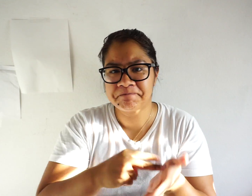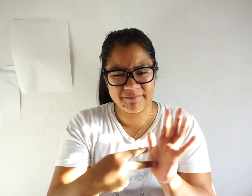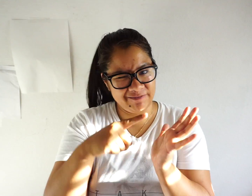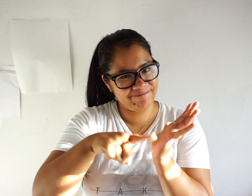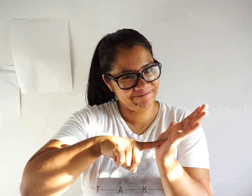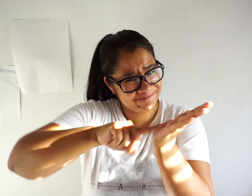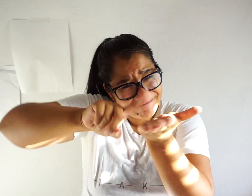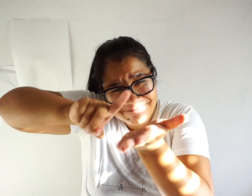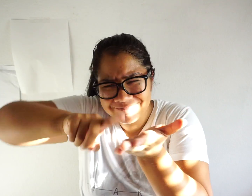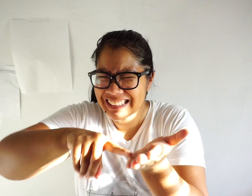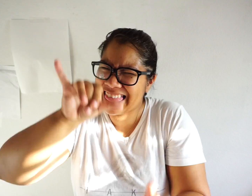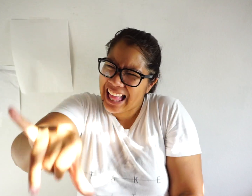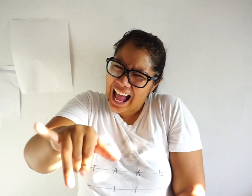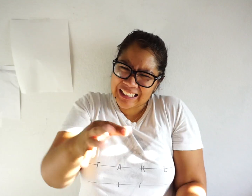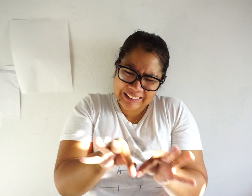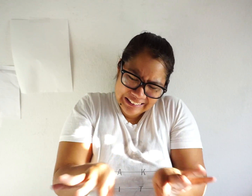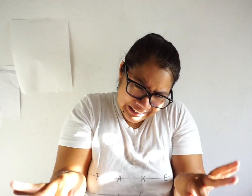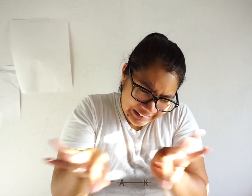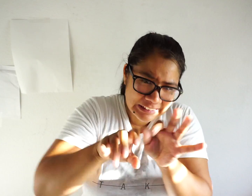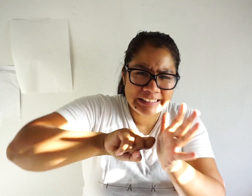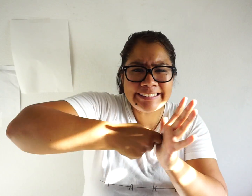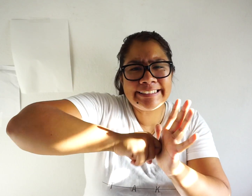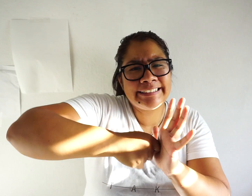So research is the important key!